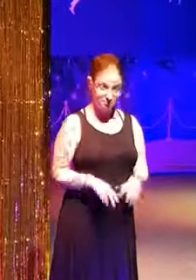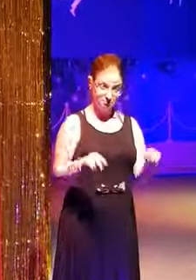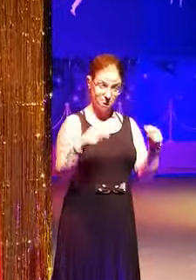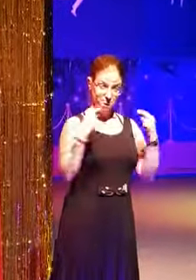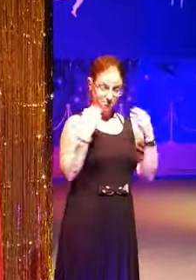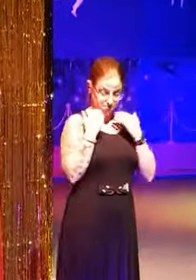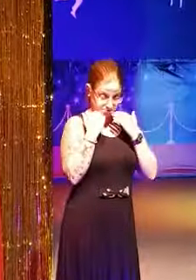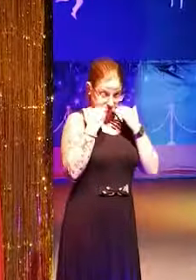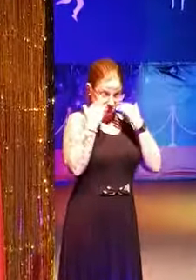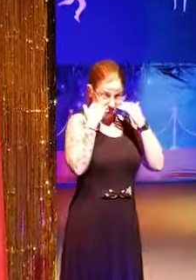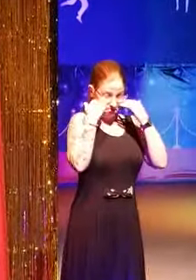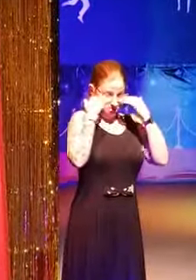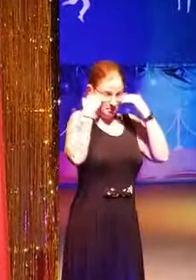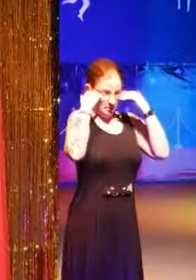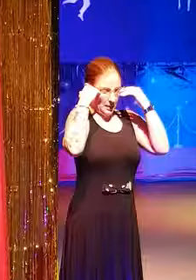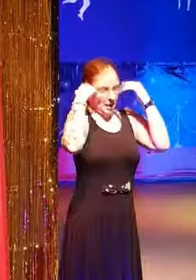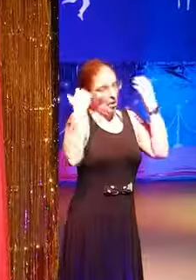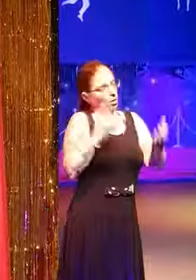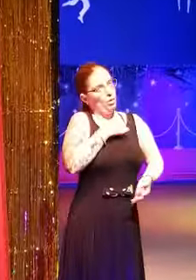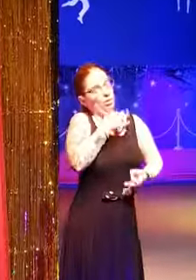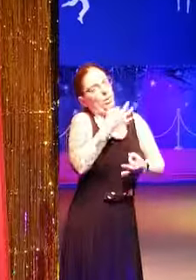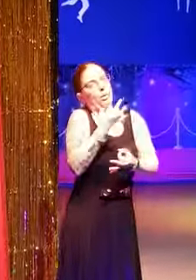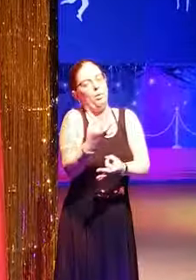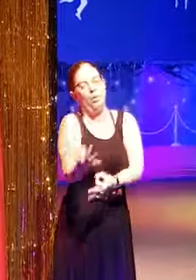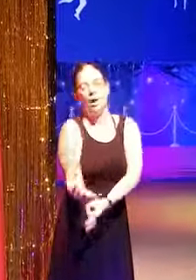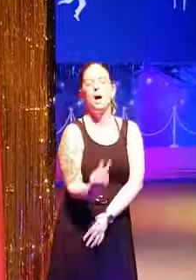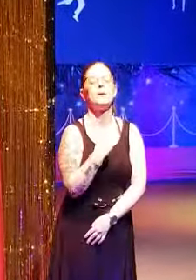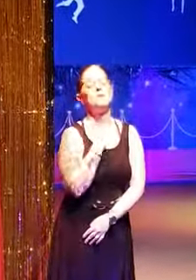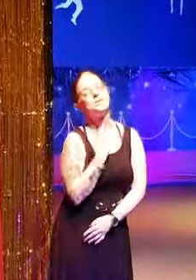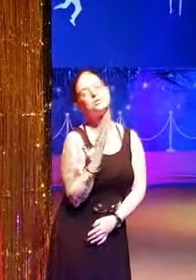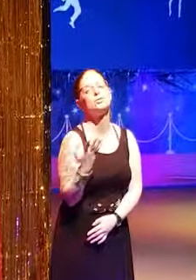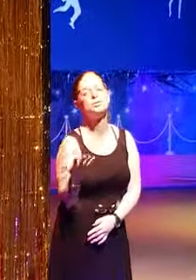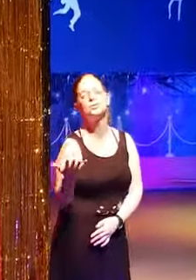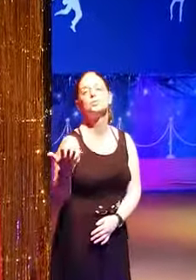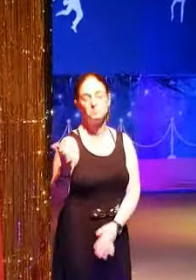Does it show again? My my Just how much I missed you